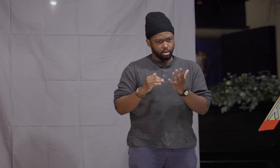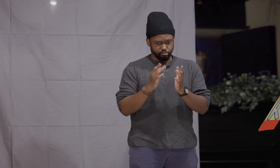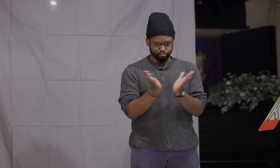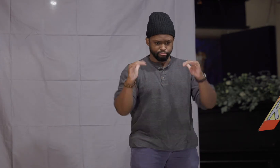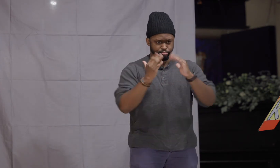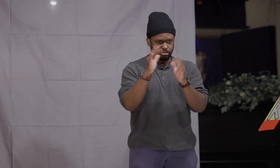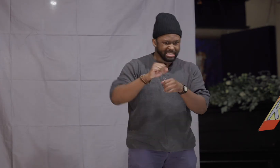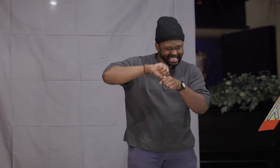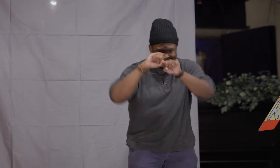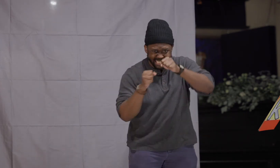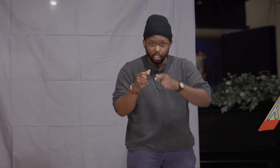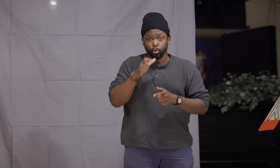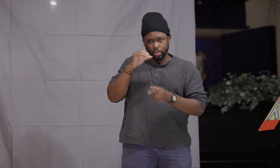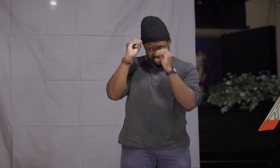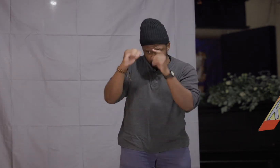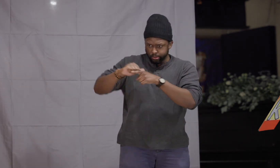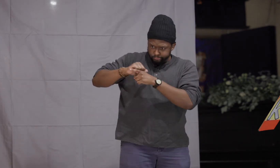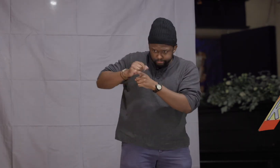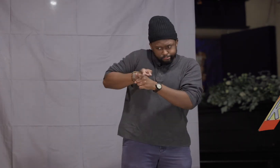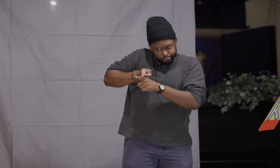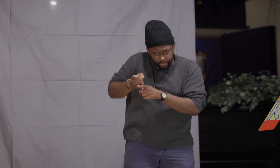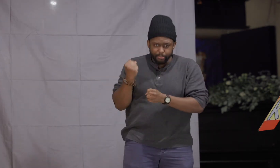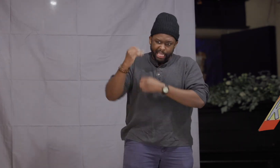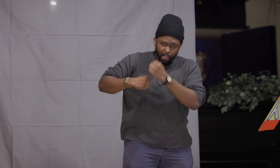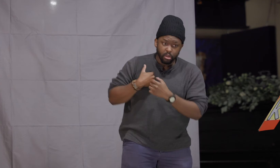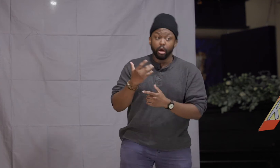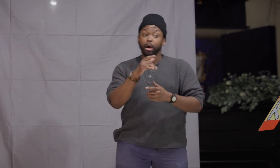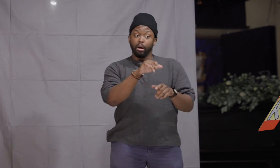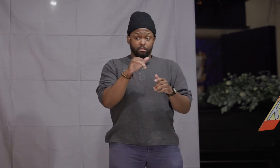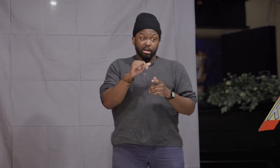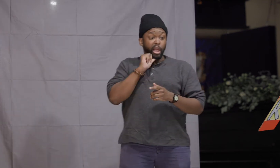and his story is really interesting.